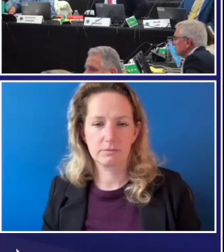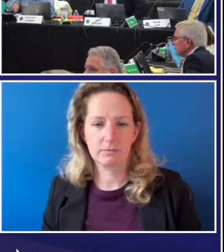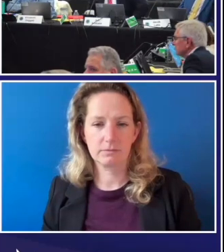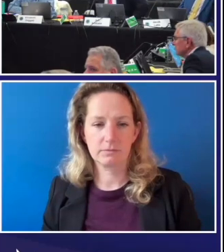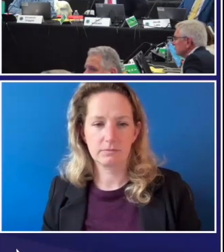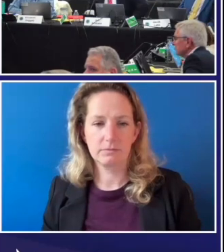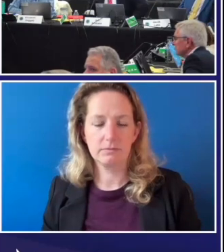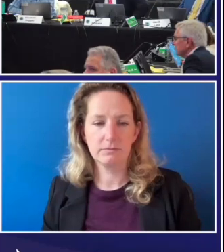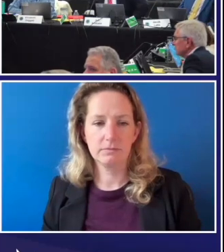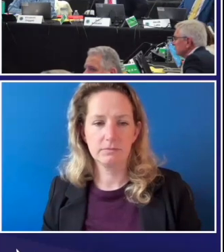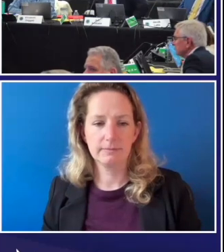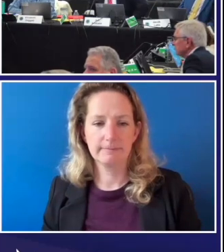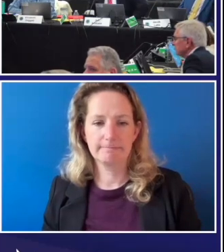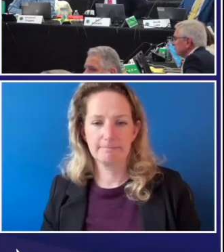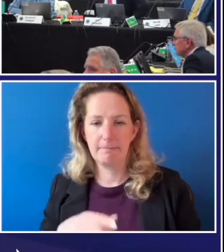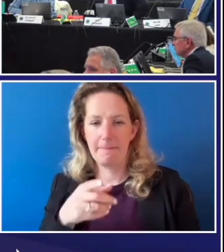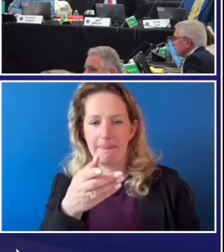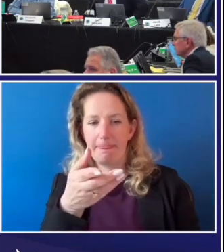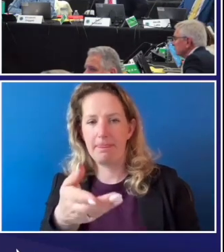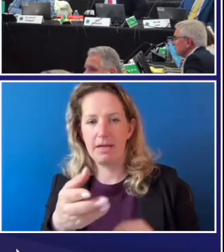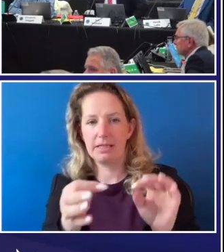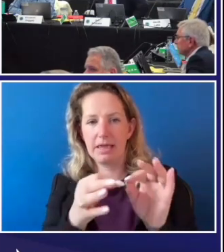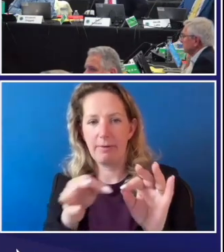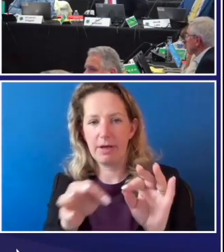This was the language that was proposed by Michael and Heather.